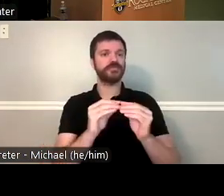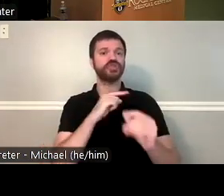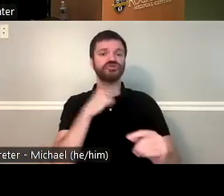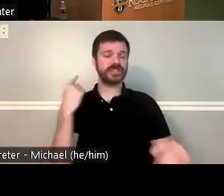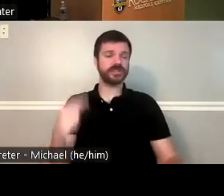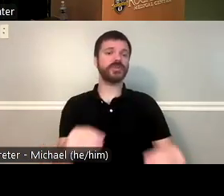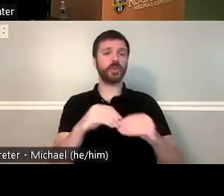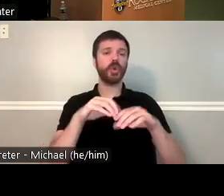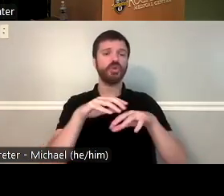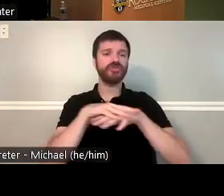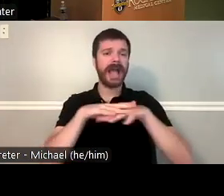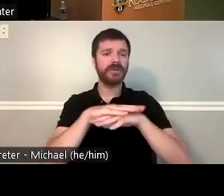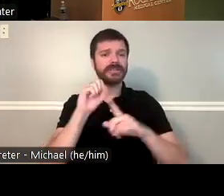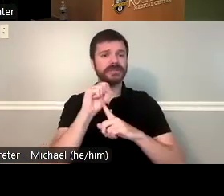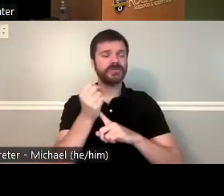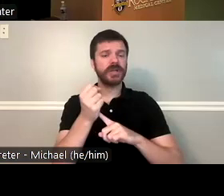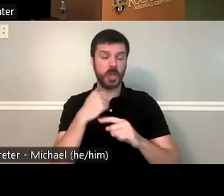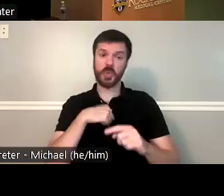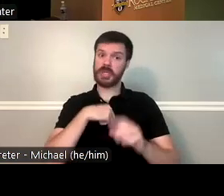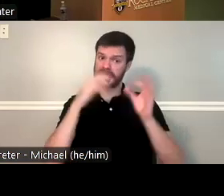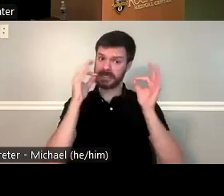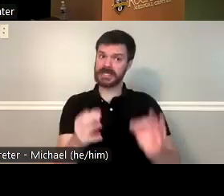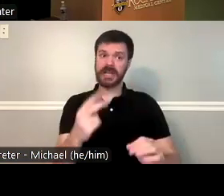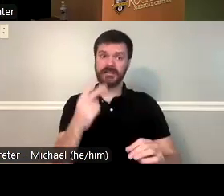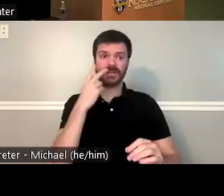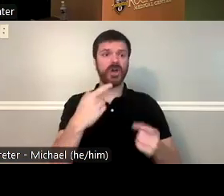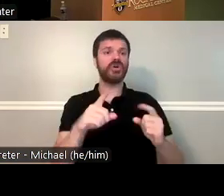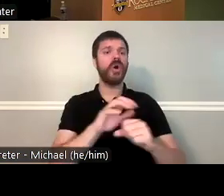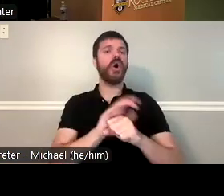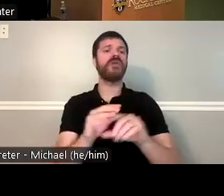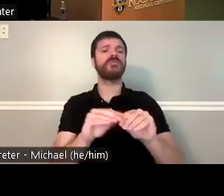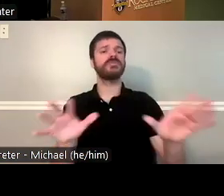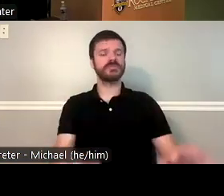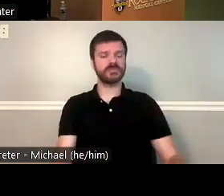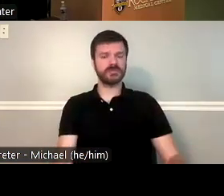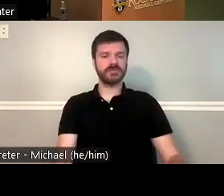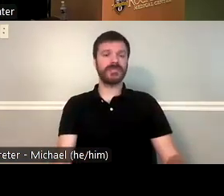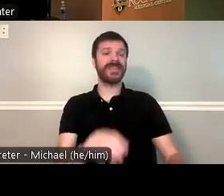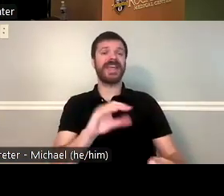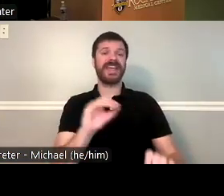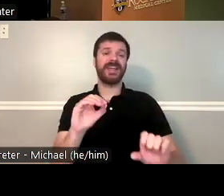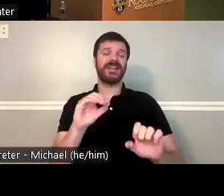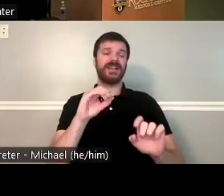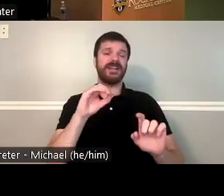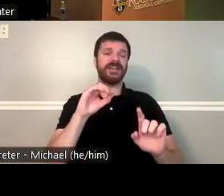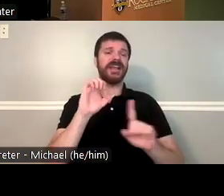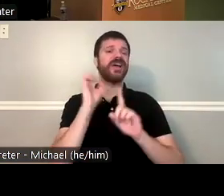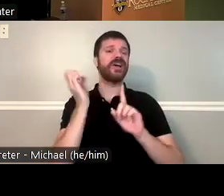conditions and we certainly saw this uh in covid and environmental risks of uh chemical pollution